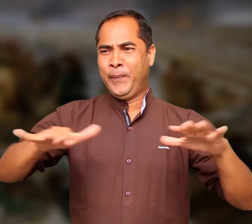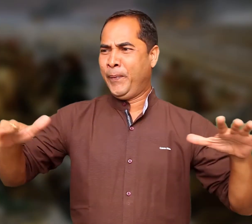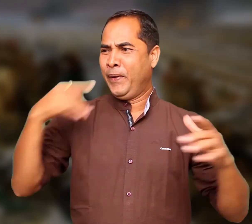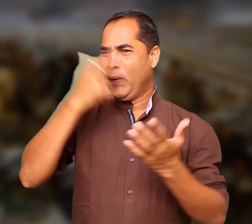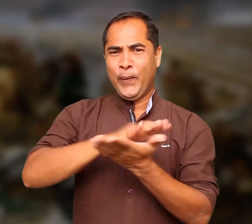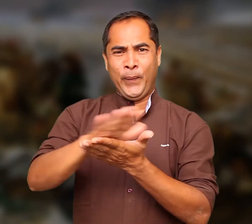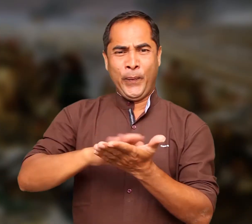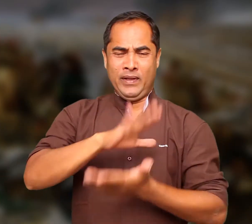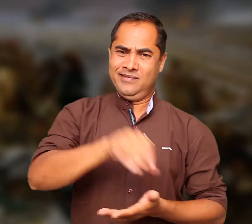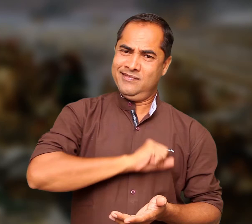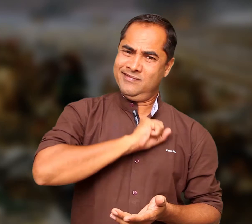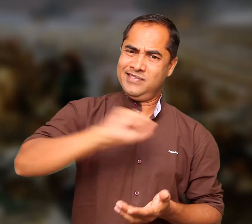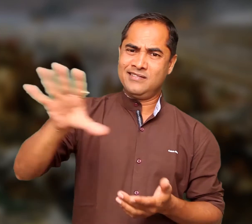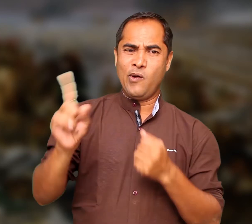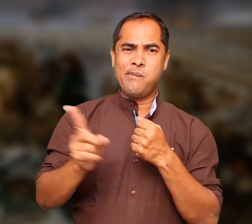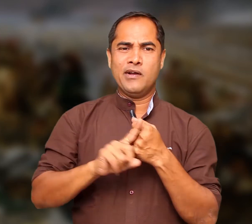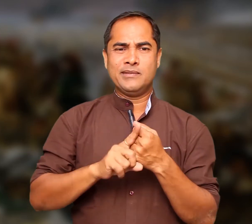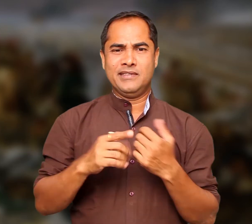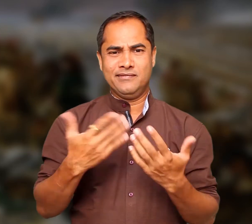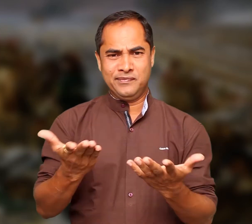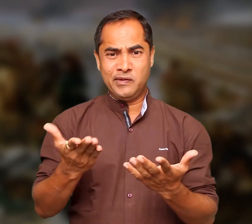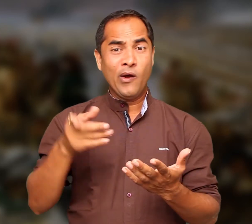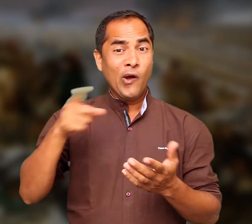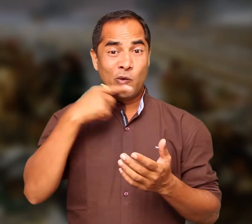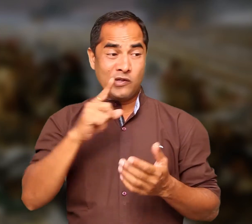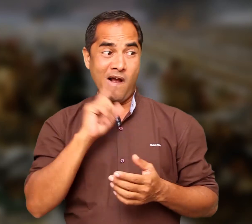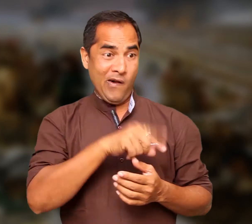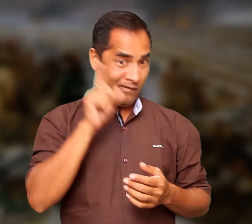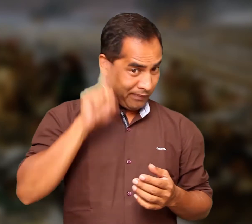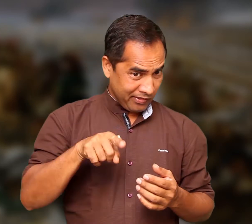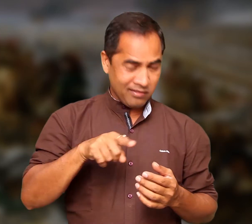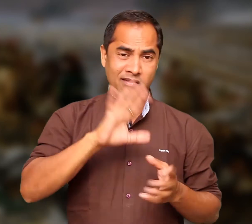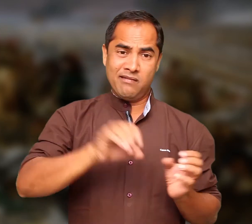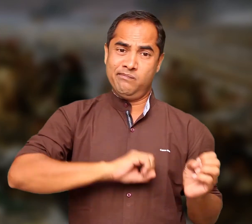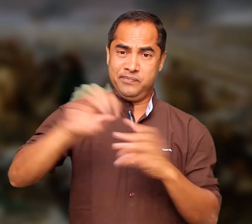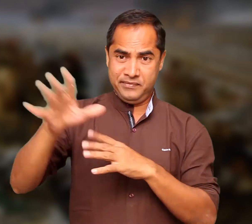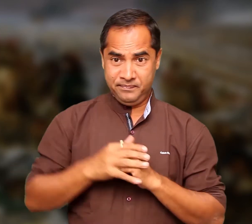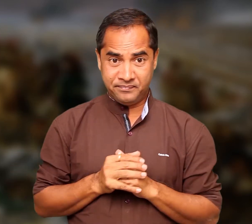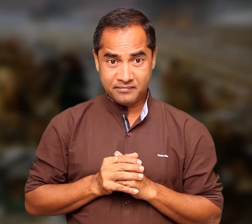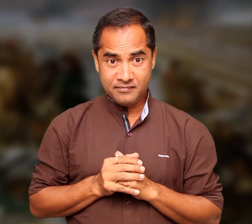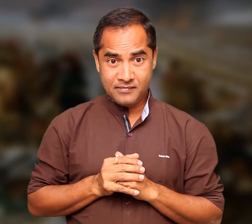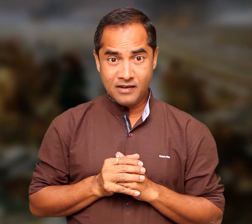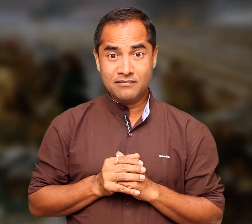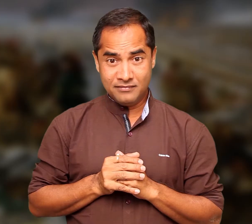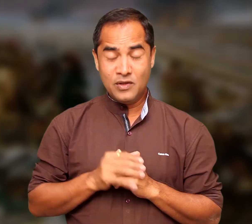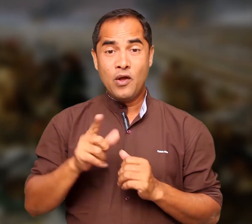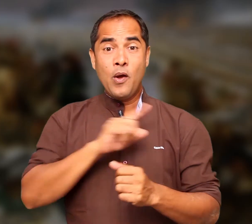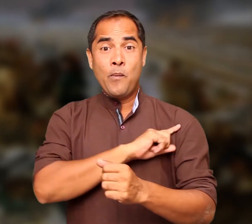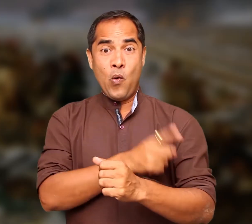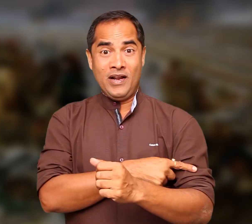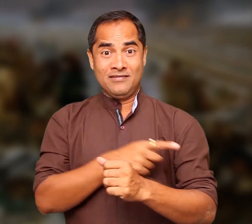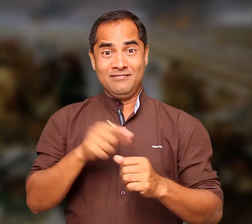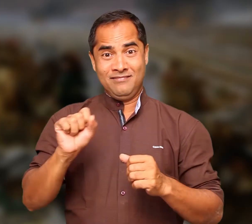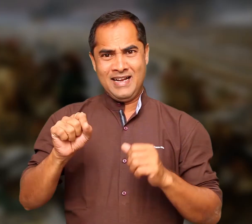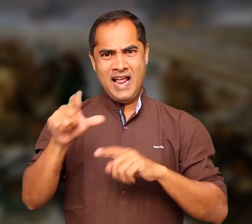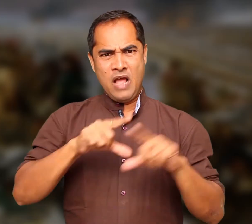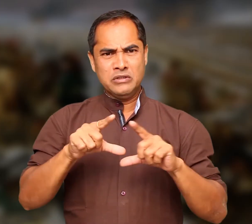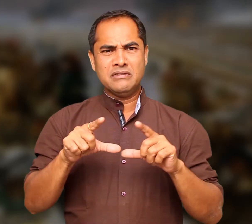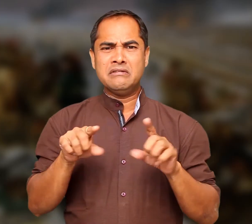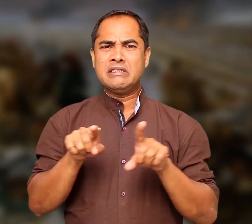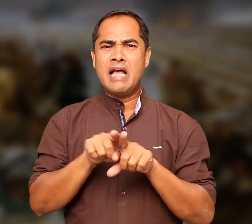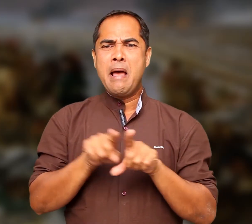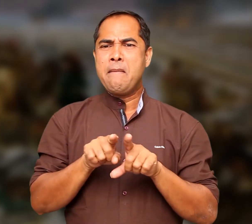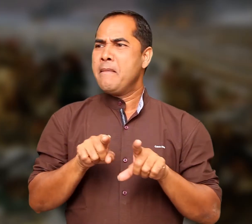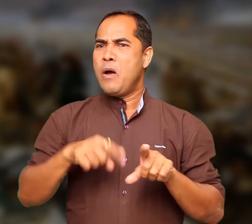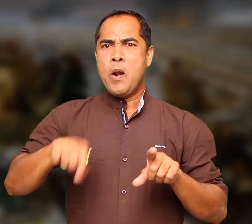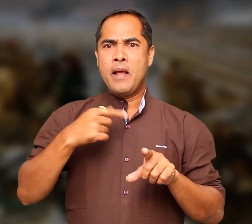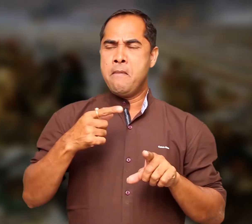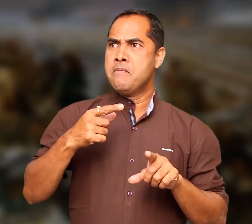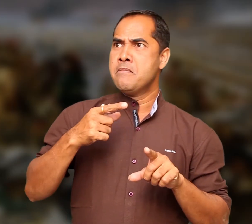to preach in Russian. The use of Polish language thus became a symbol of